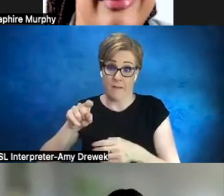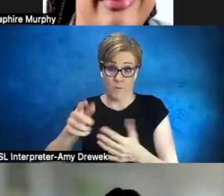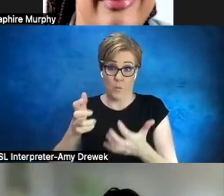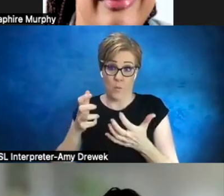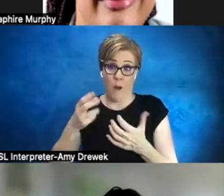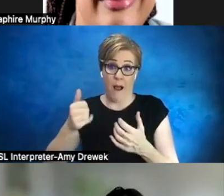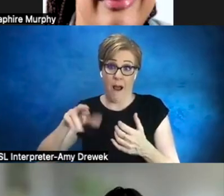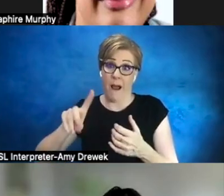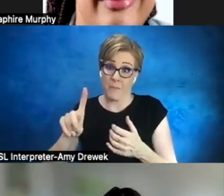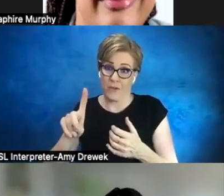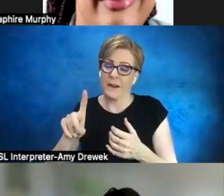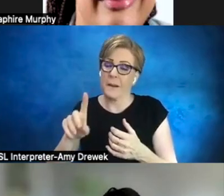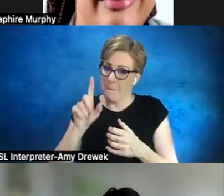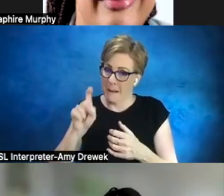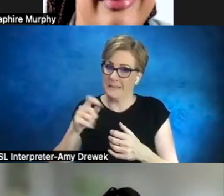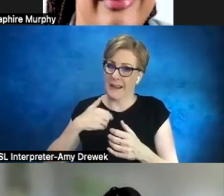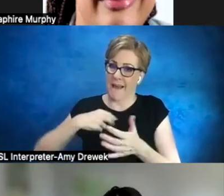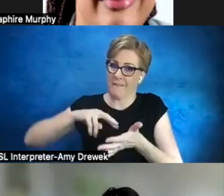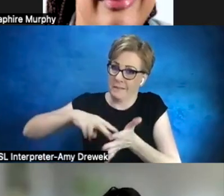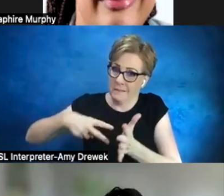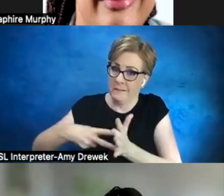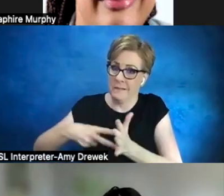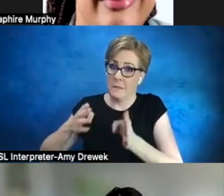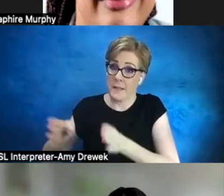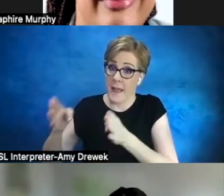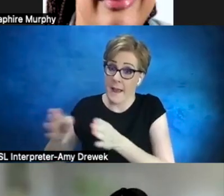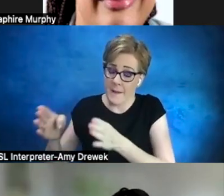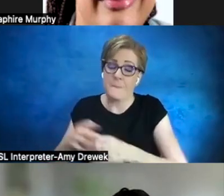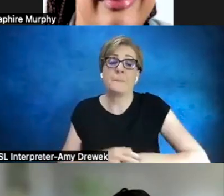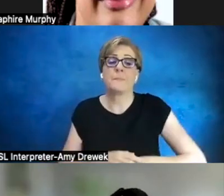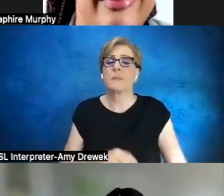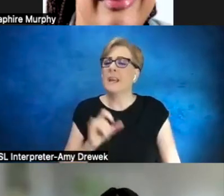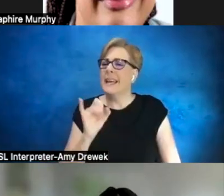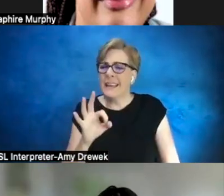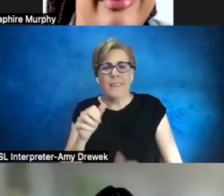I will also say throughout this space together that if you ever have questions